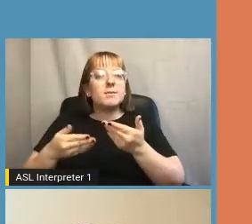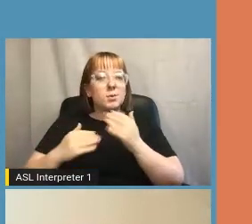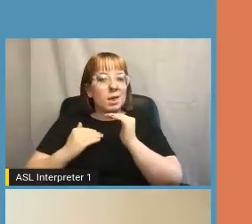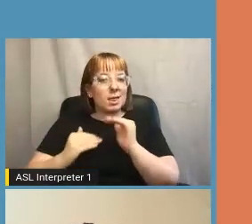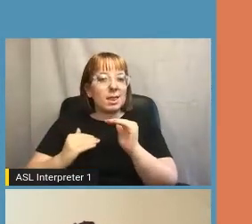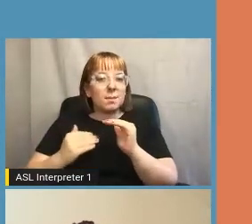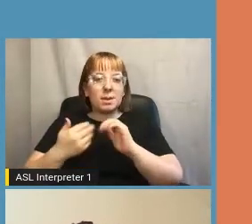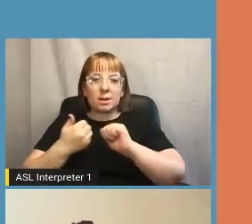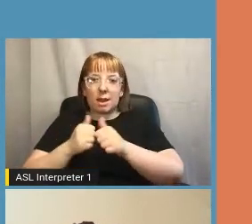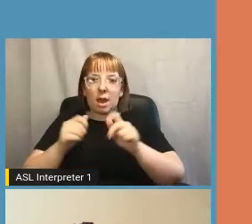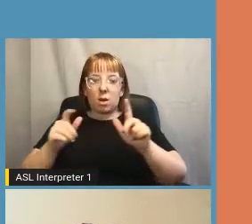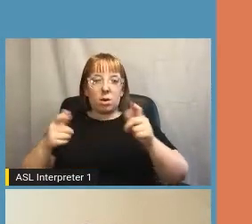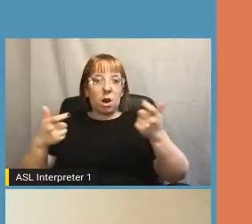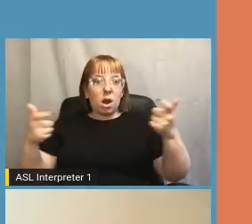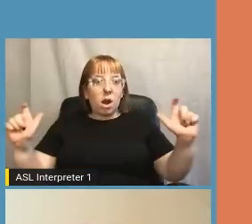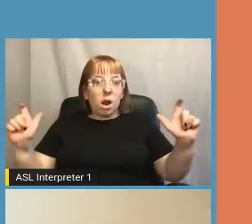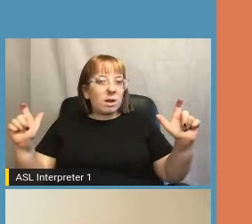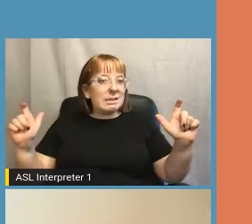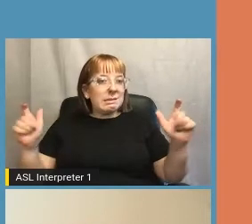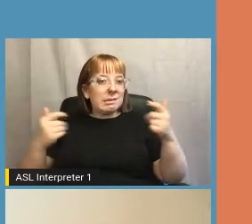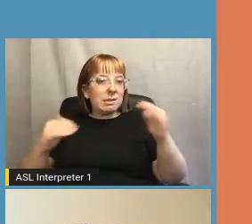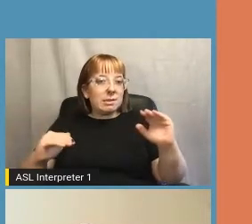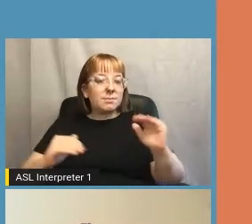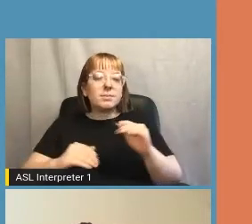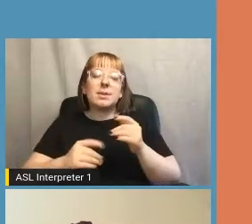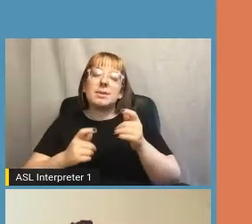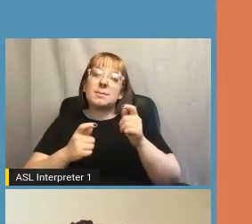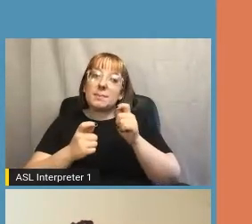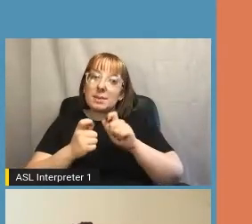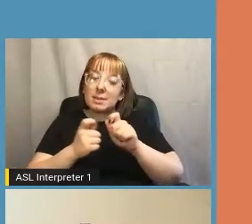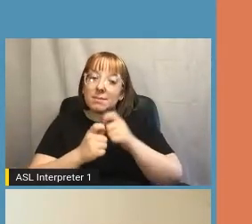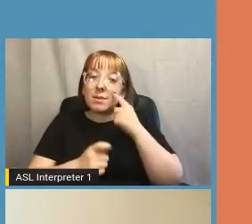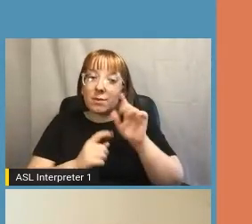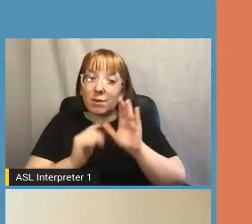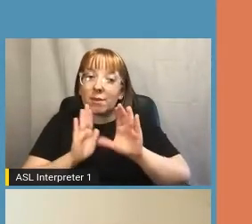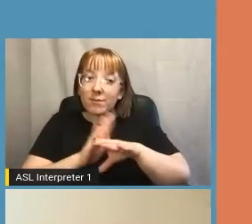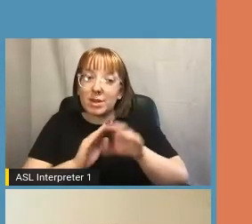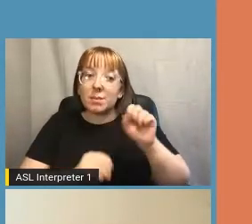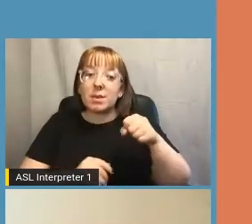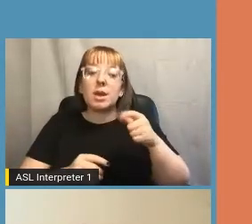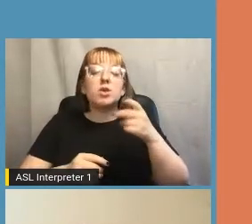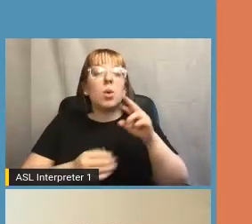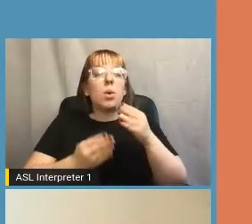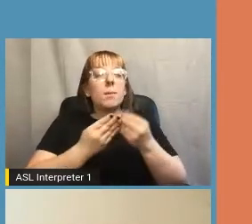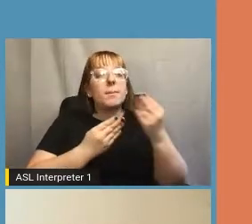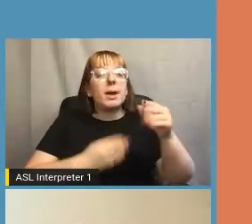can be especially for video and if you're buying a package um you usually get a package full of